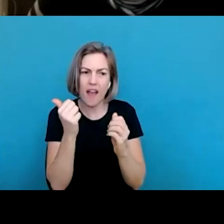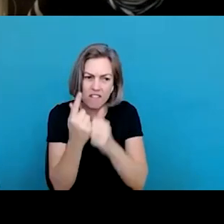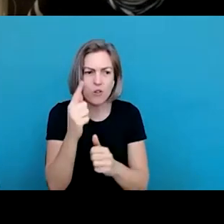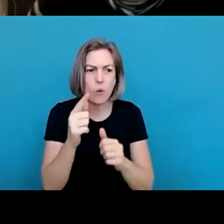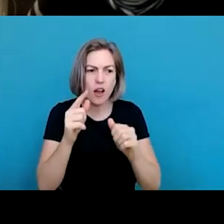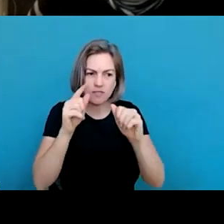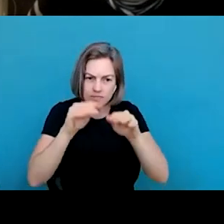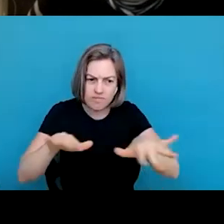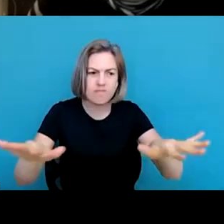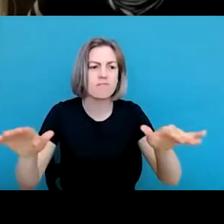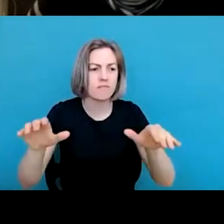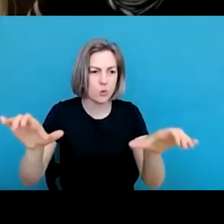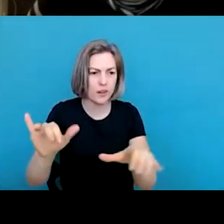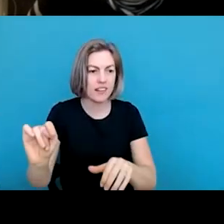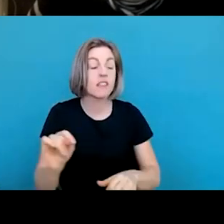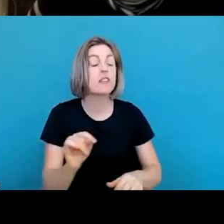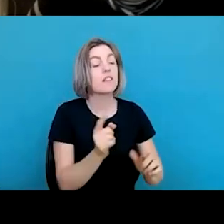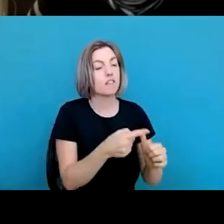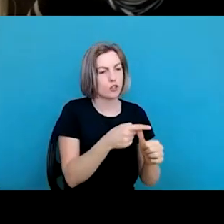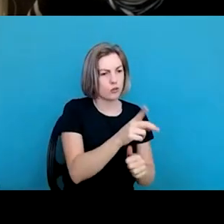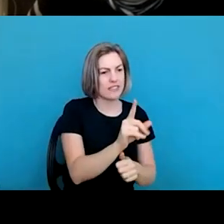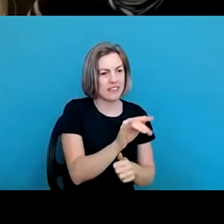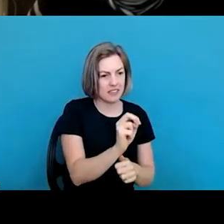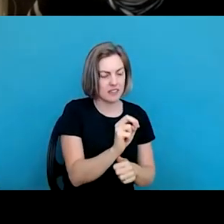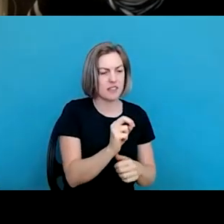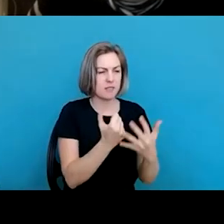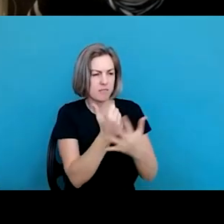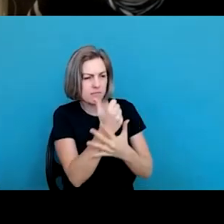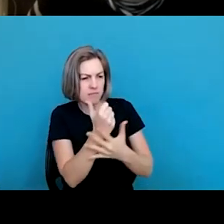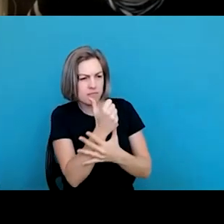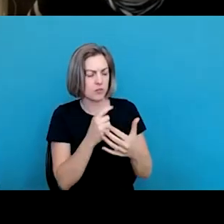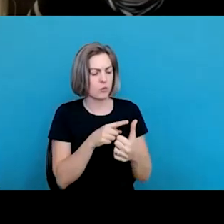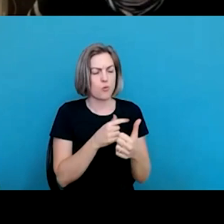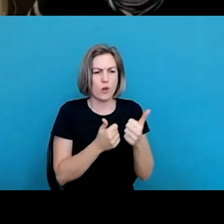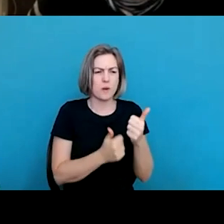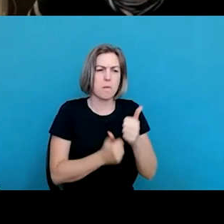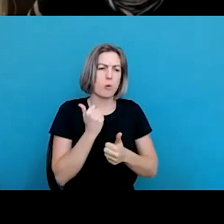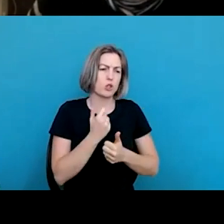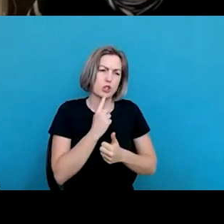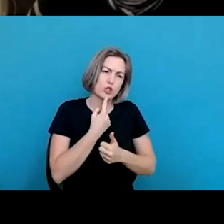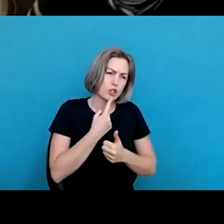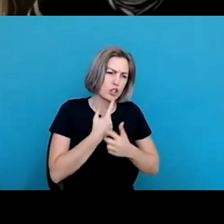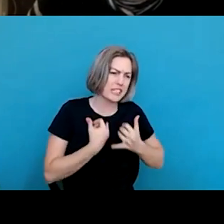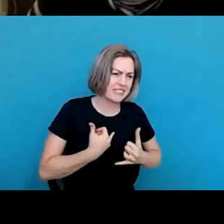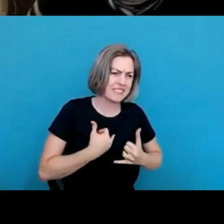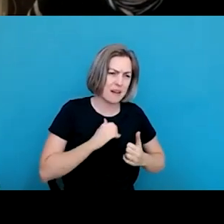Dylan, you first. The order of priority of what is the most urgent barriers to address or opportunities to open?